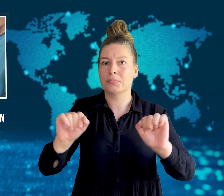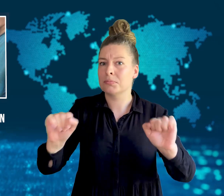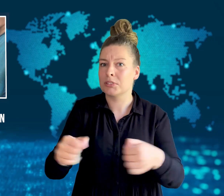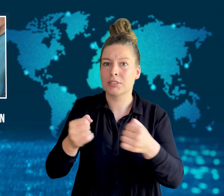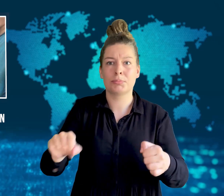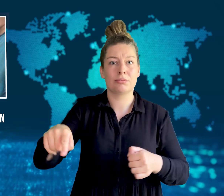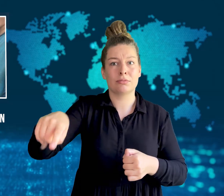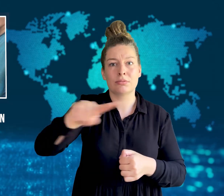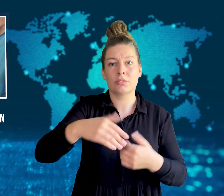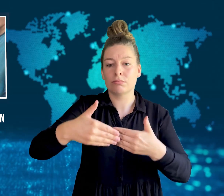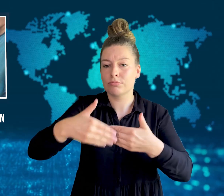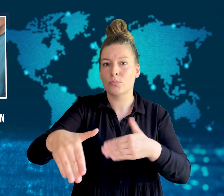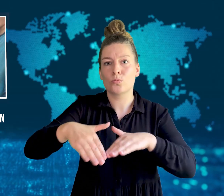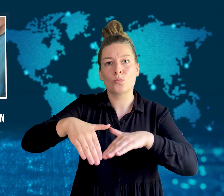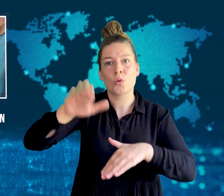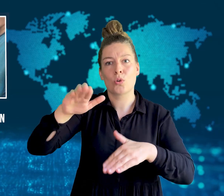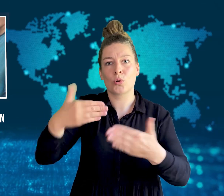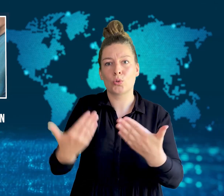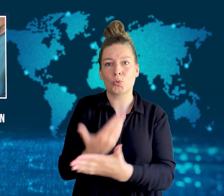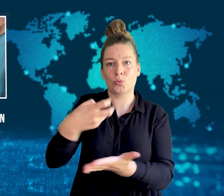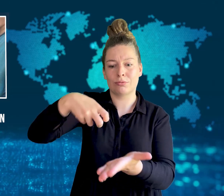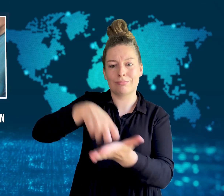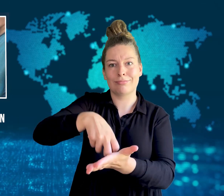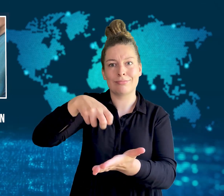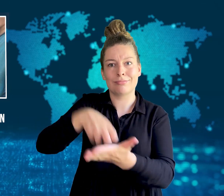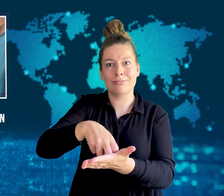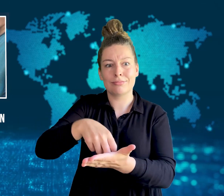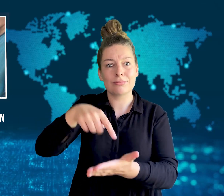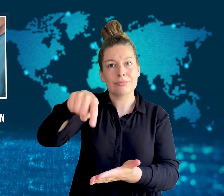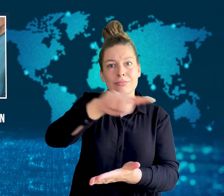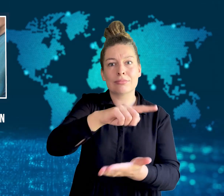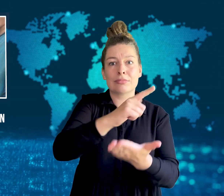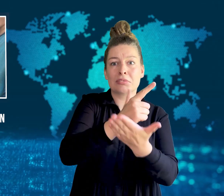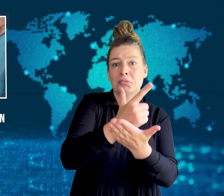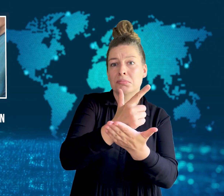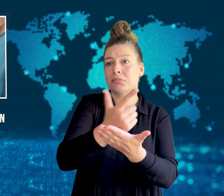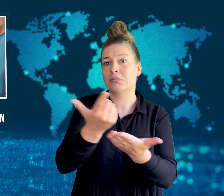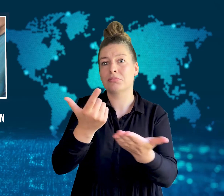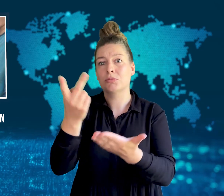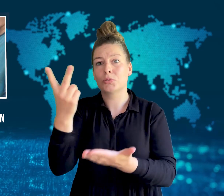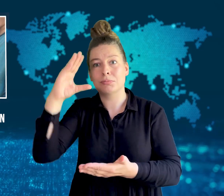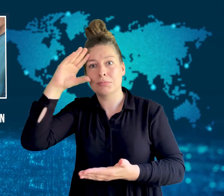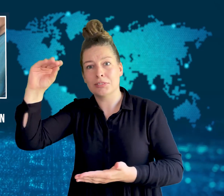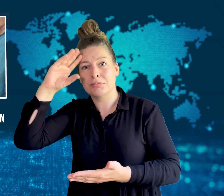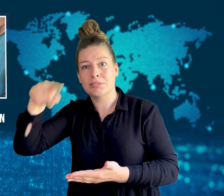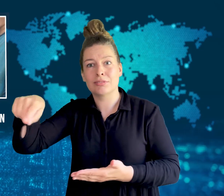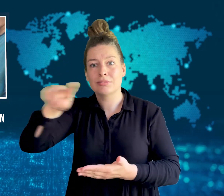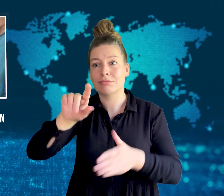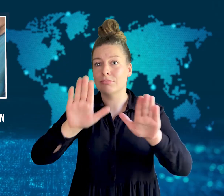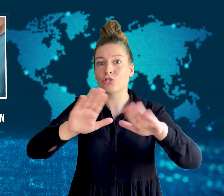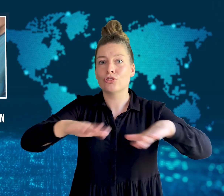The new case by the prosecutor of Padua, Italy, tries to take that further.